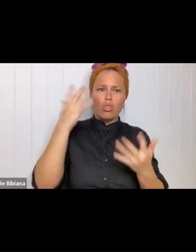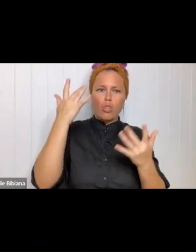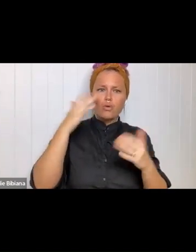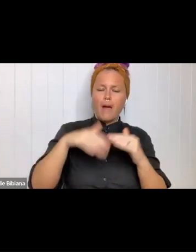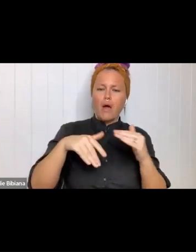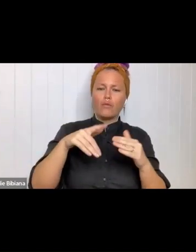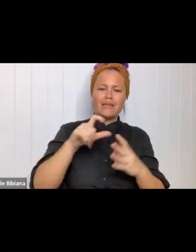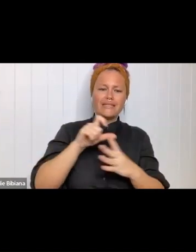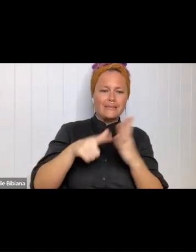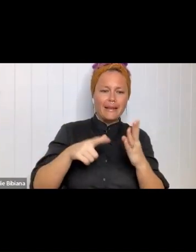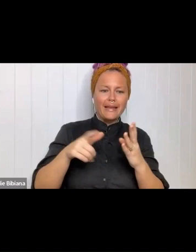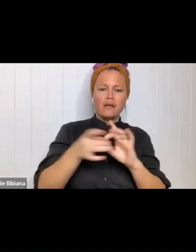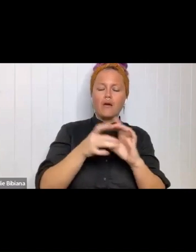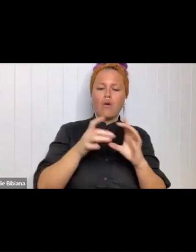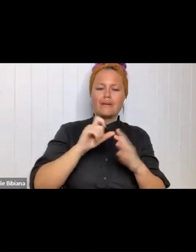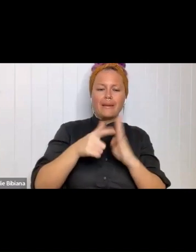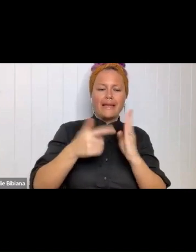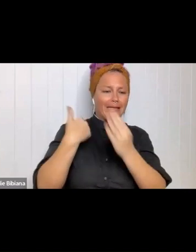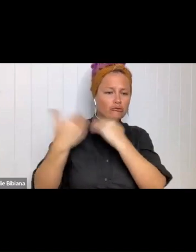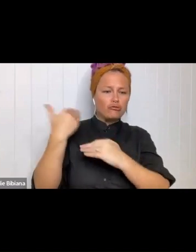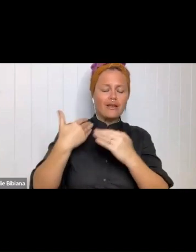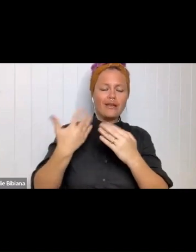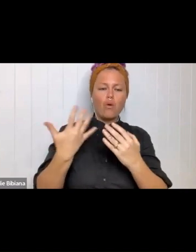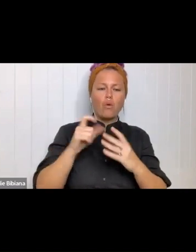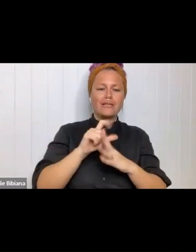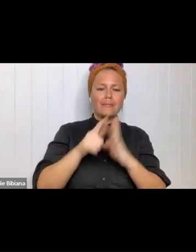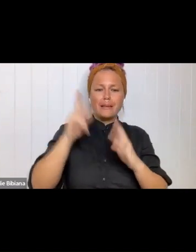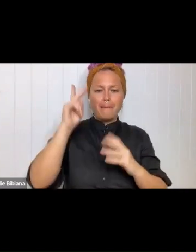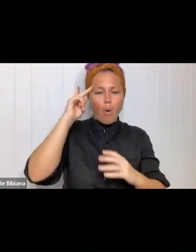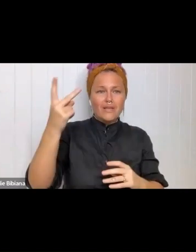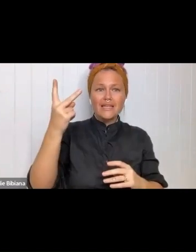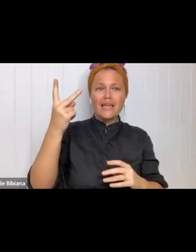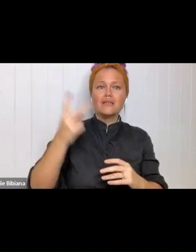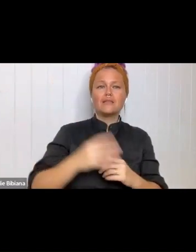disability history about disability politic. Some of them